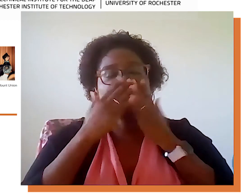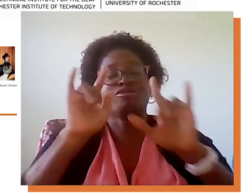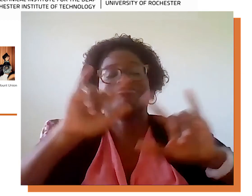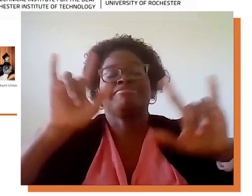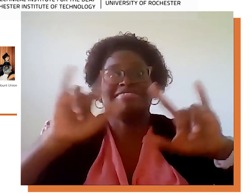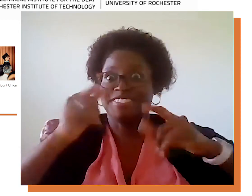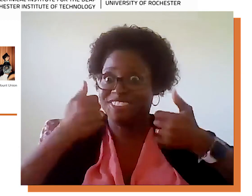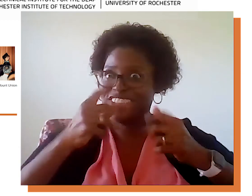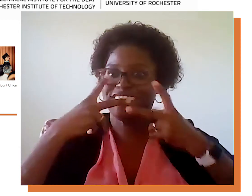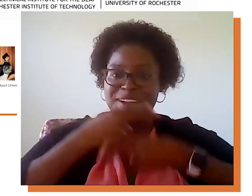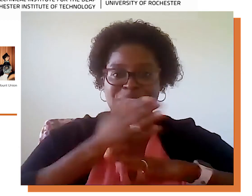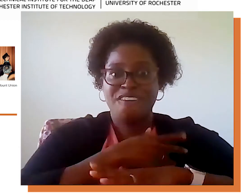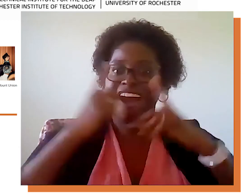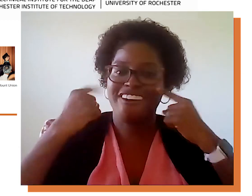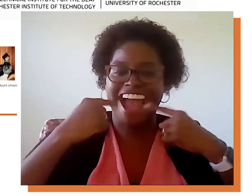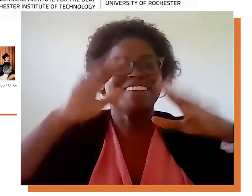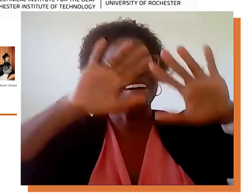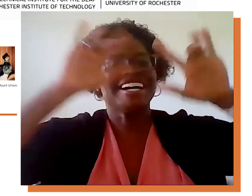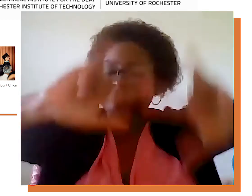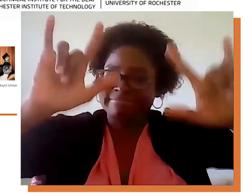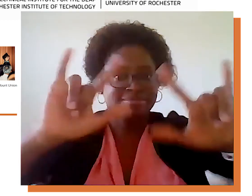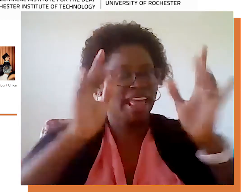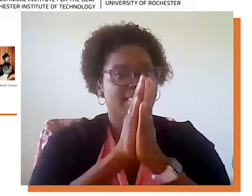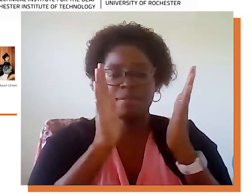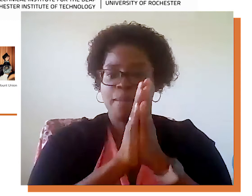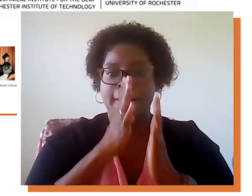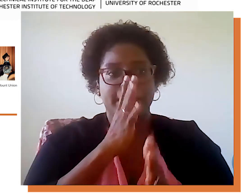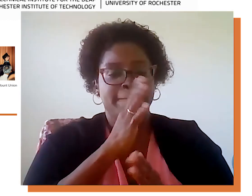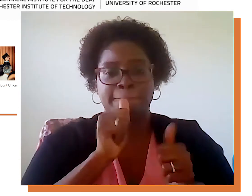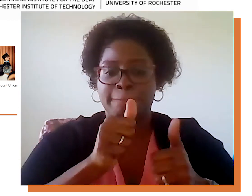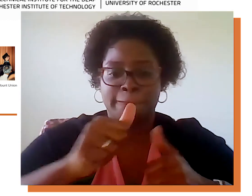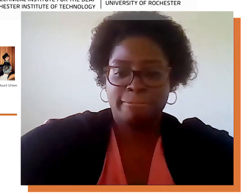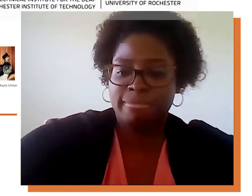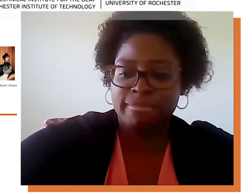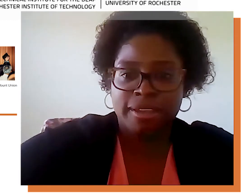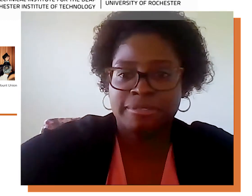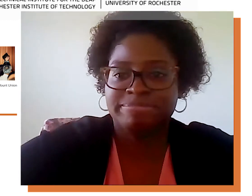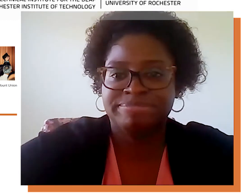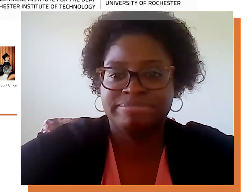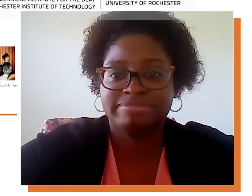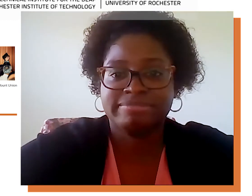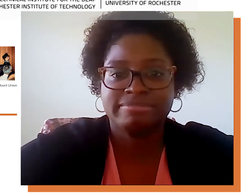to lead me to where I am today, and I need to shut up because I'm gonna start crying. But the only thing I can say